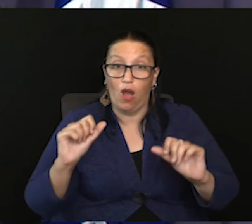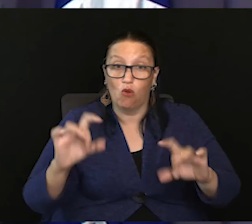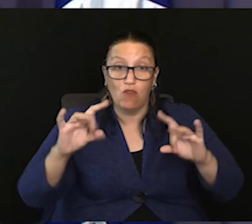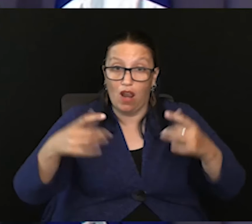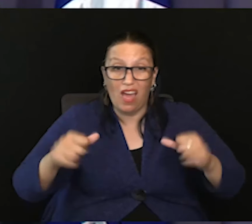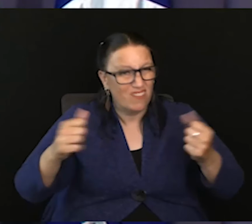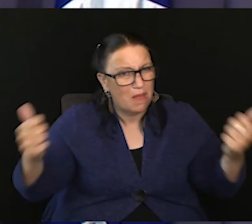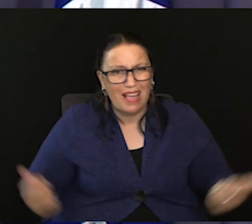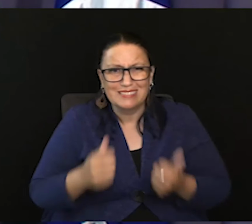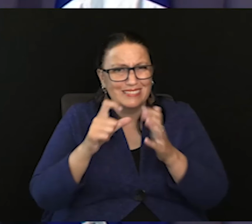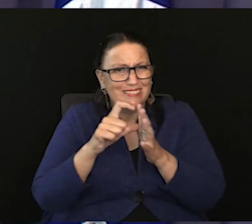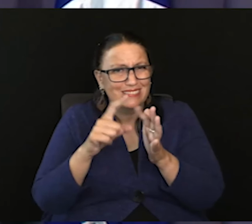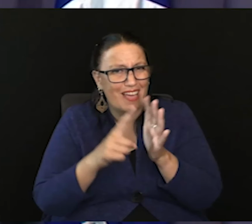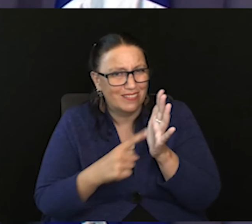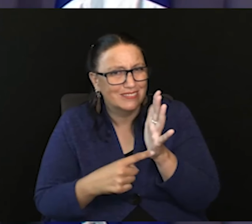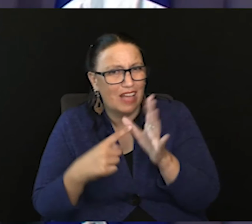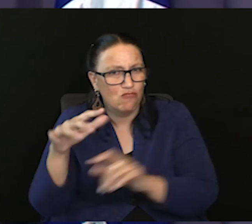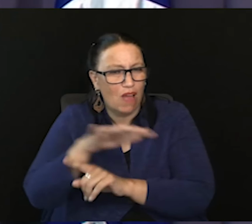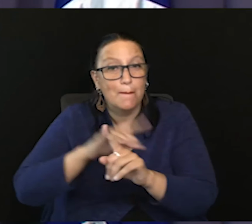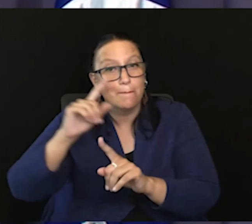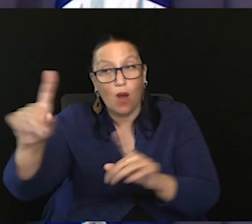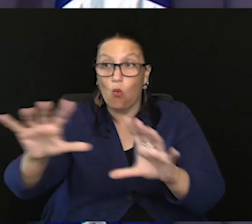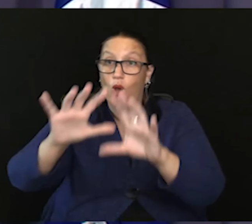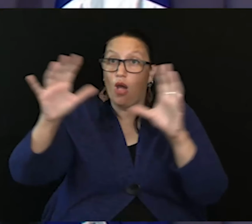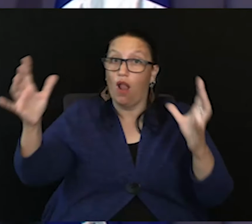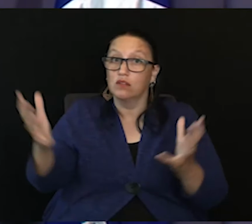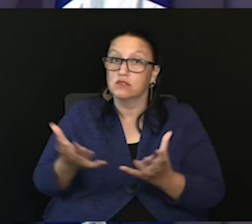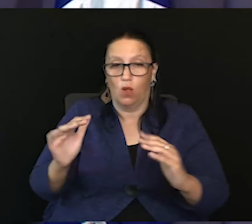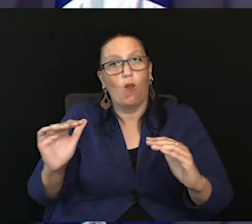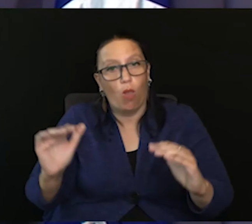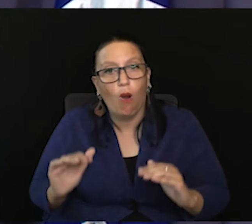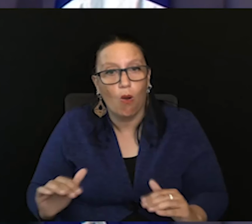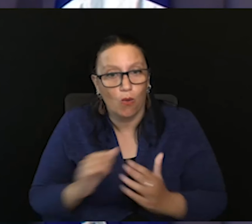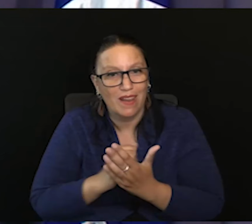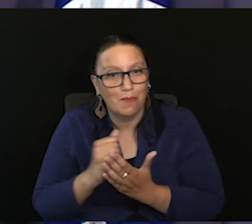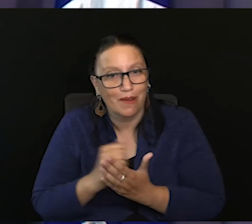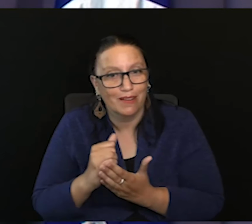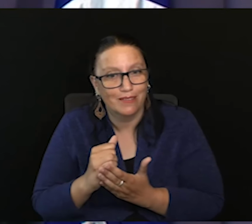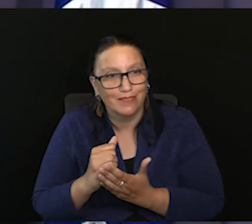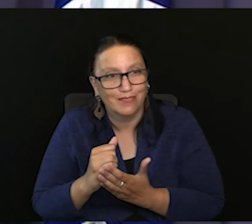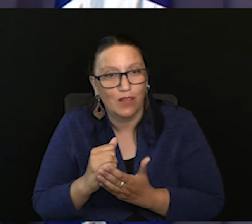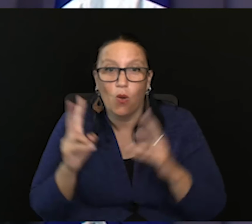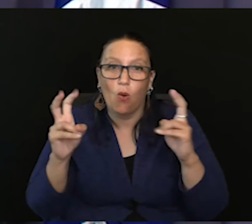even though we still had a lot of Delta around, it was, by global standards, very low. So Australia was a low prevalence country.